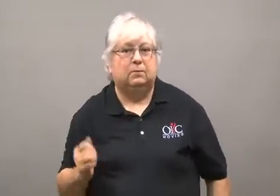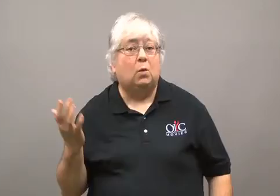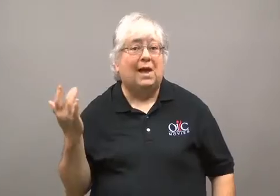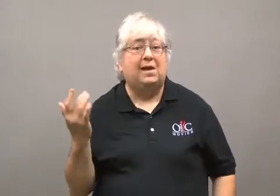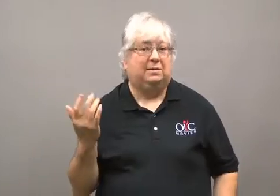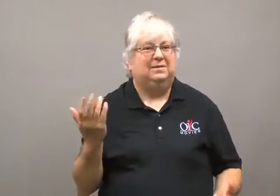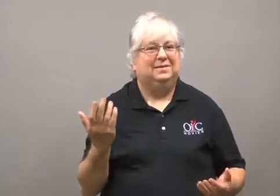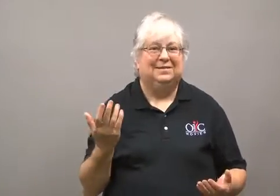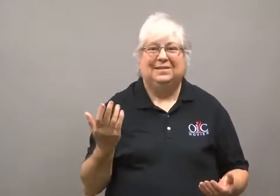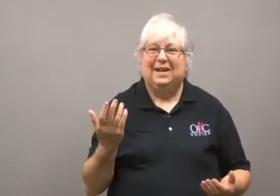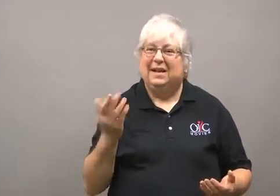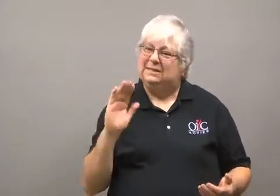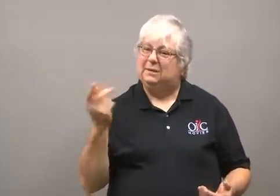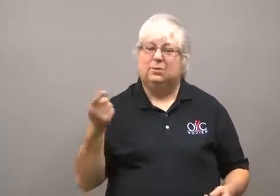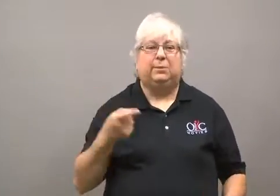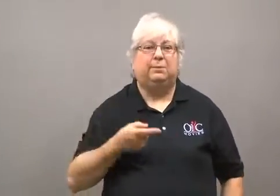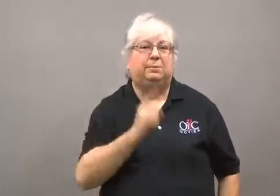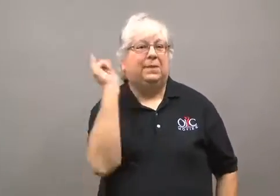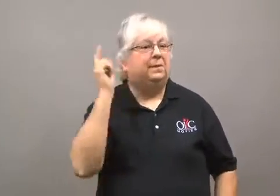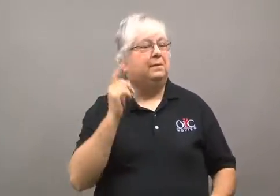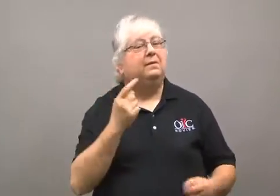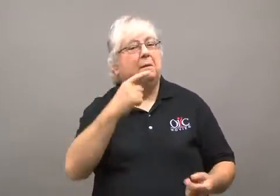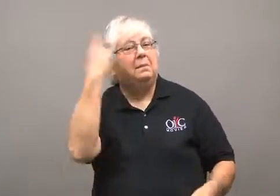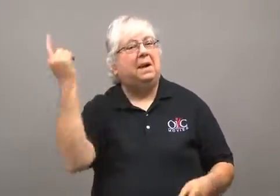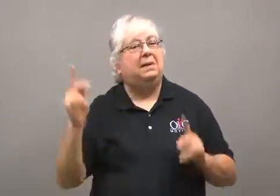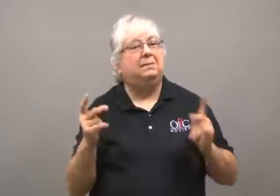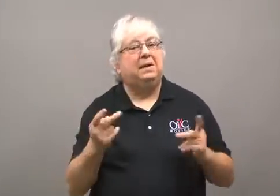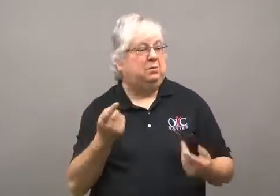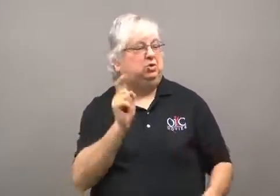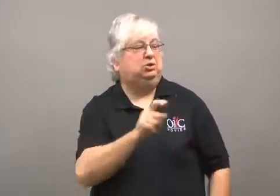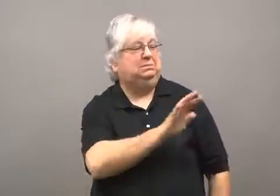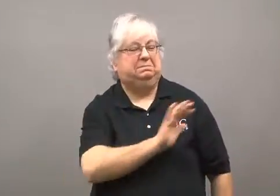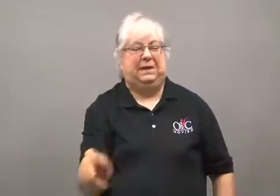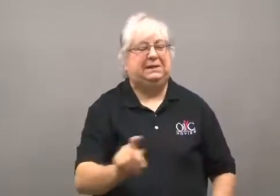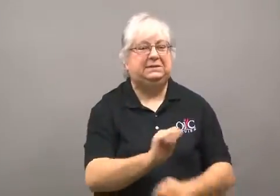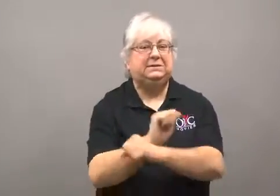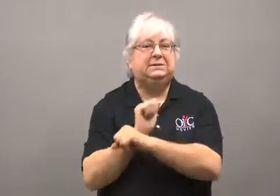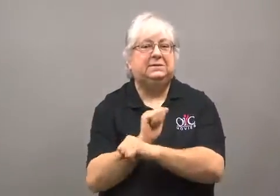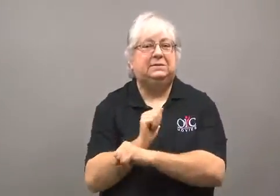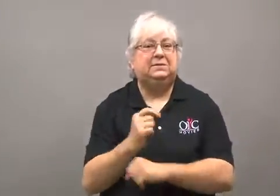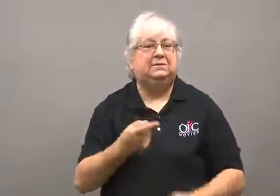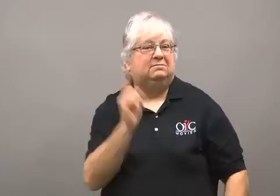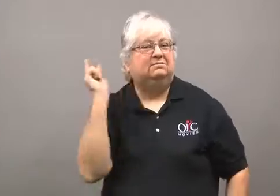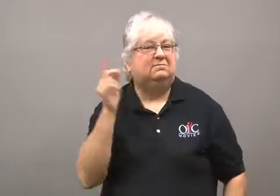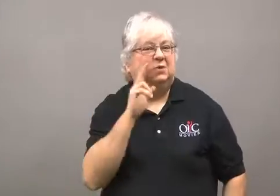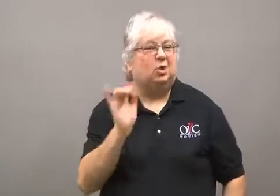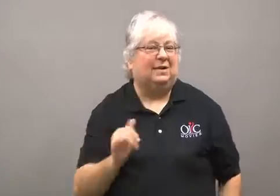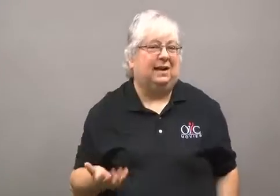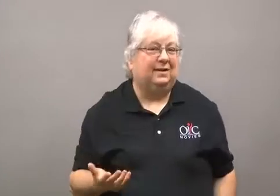It's like an insult to black people, as if they should go back to being slaves.